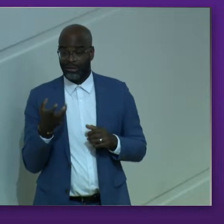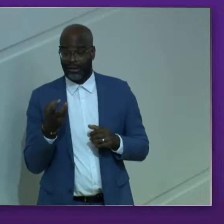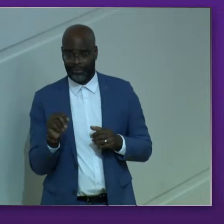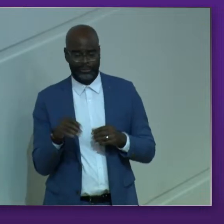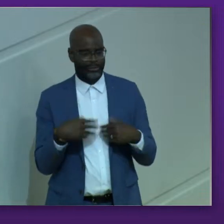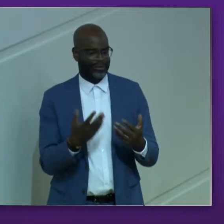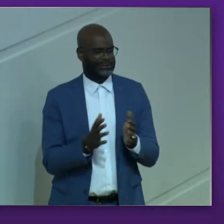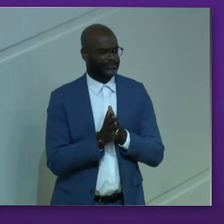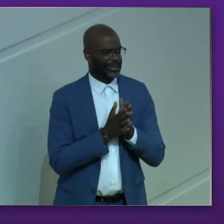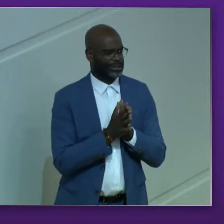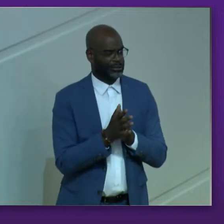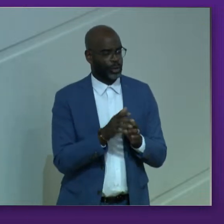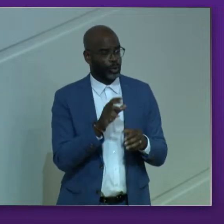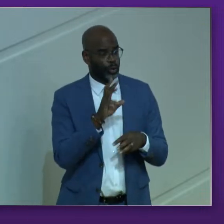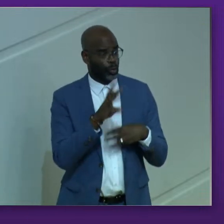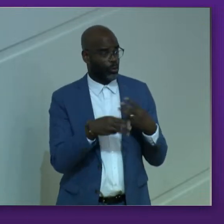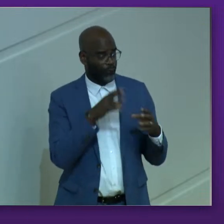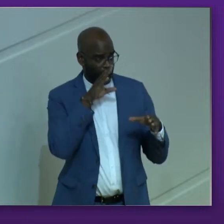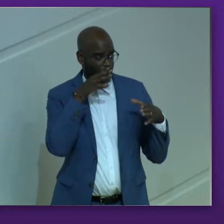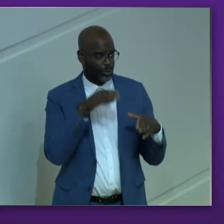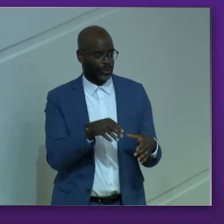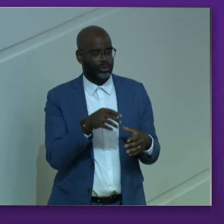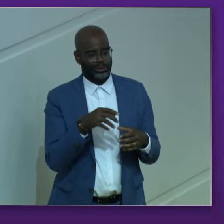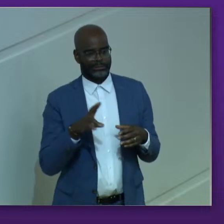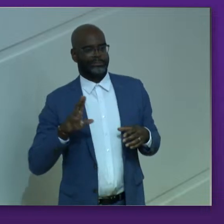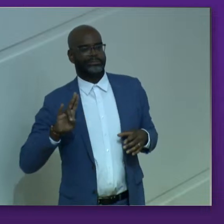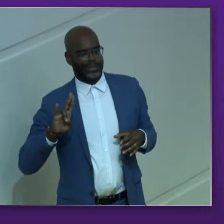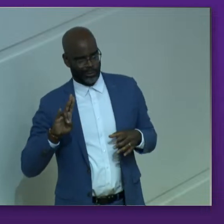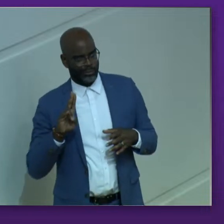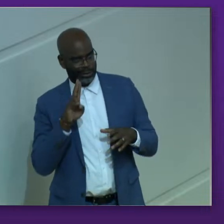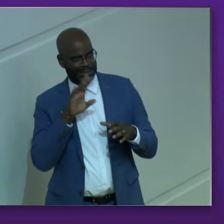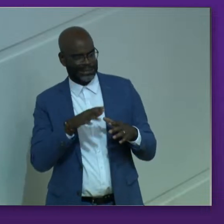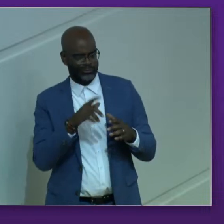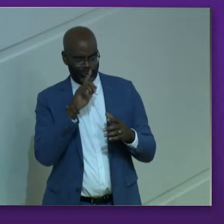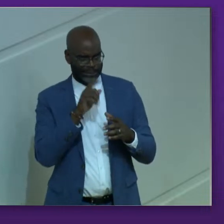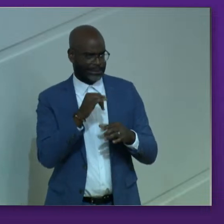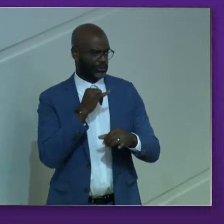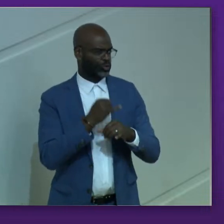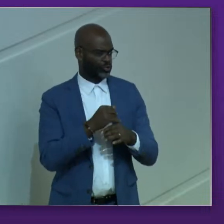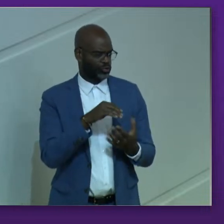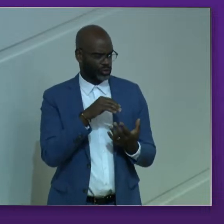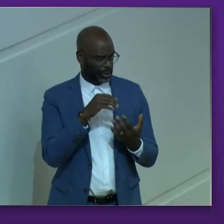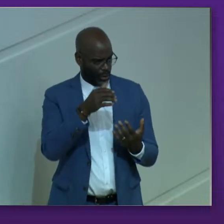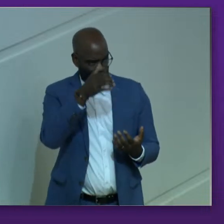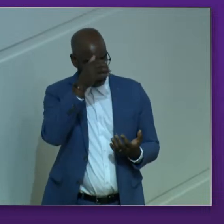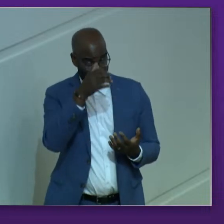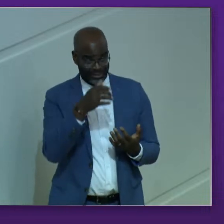PIVOTAL ROLE IN IDENTIFYING THE BEST PARTNERS FOR THE EVENT AND MANAGING THE VERY DETAILED JUST